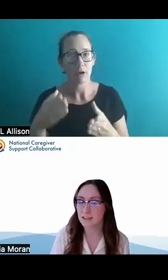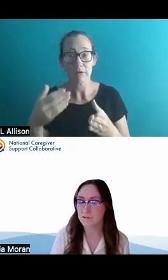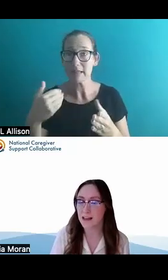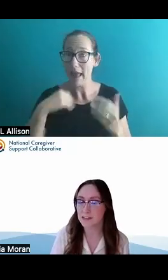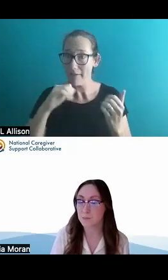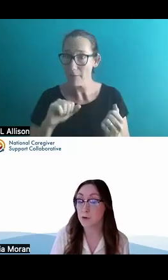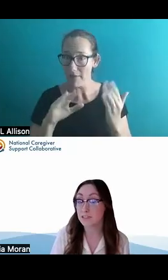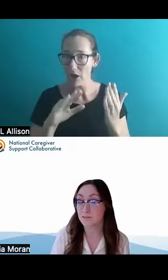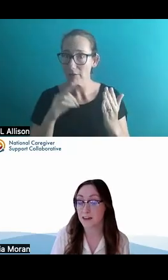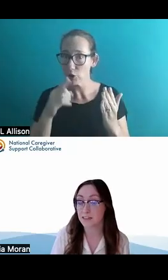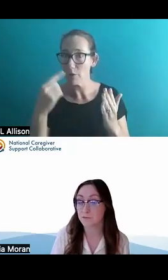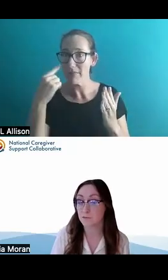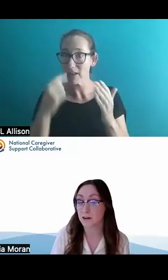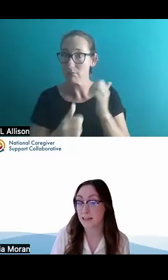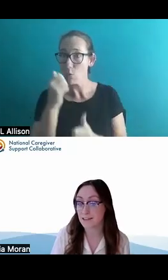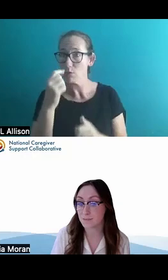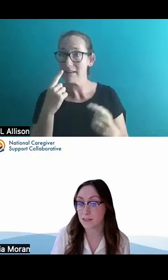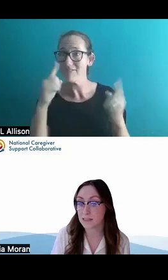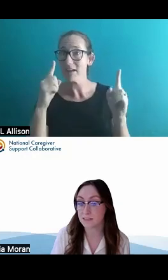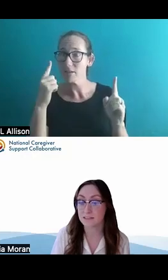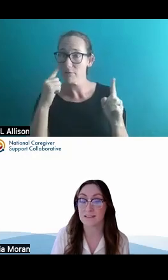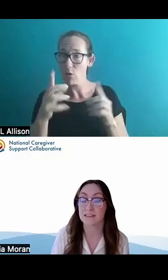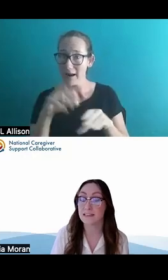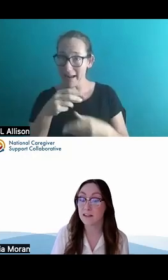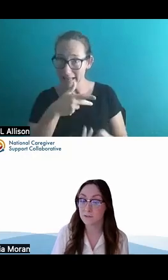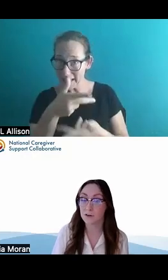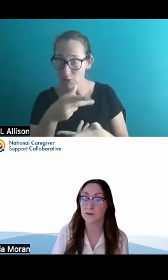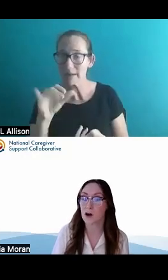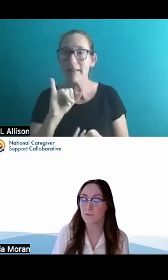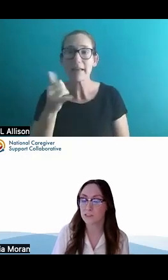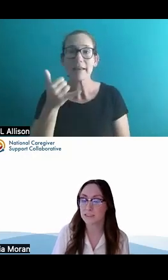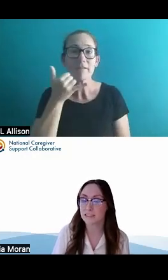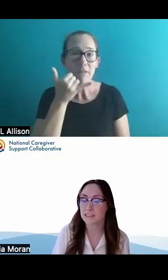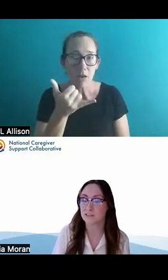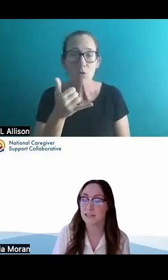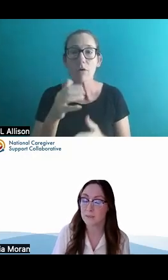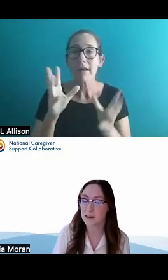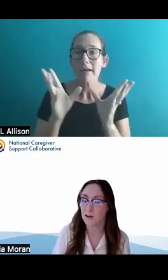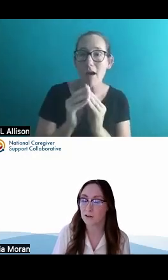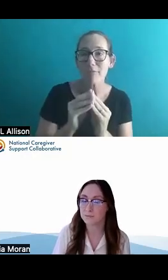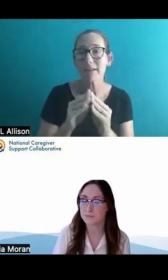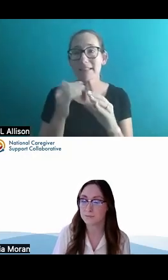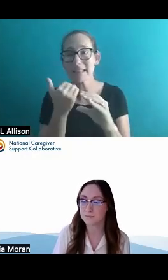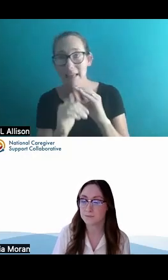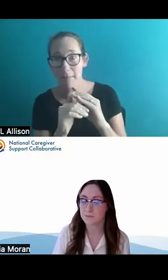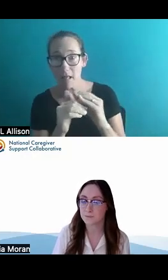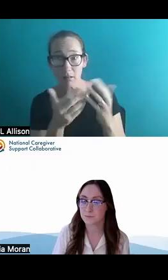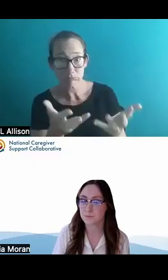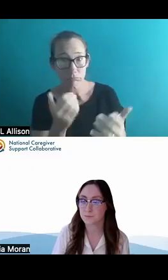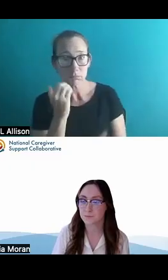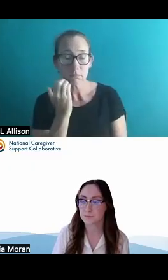you find most effective for engagement, such as telephone, conferences, or email?